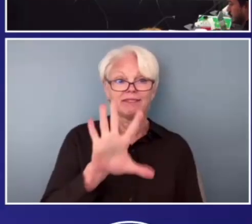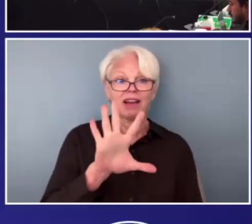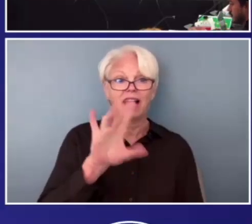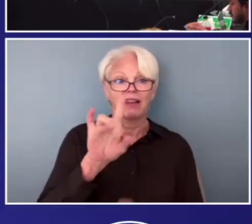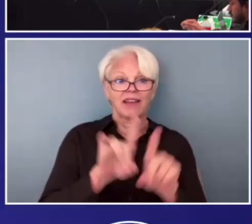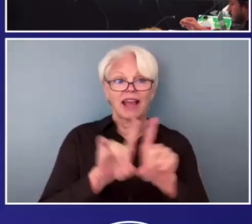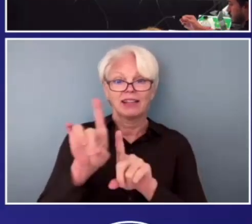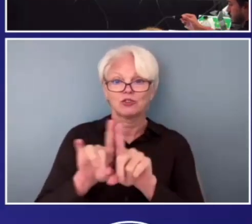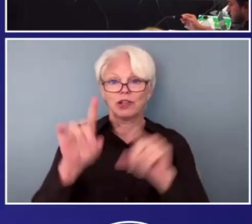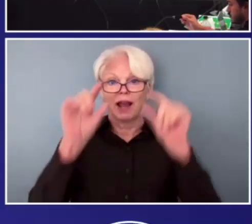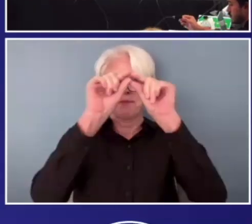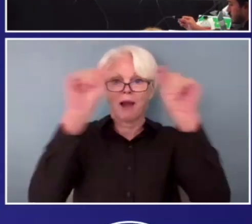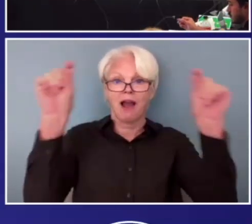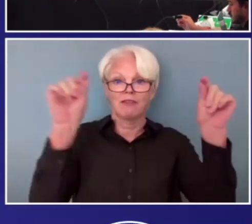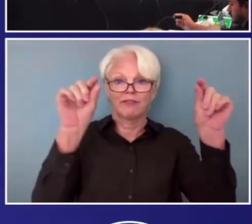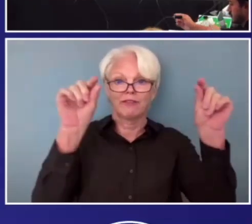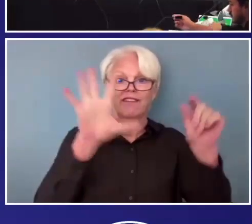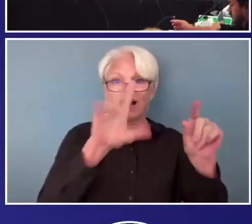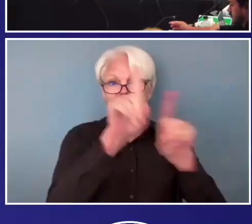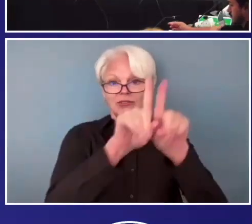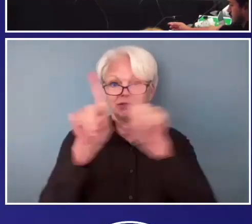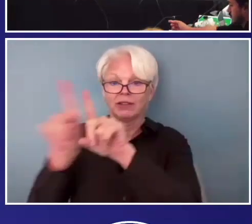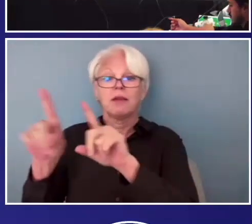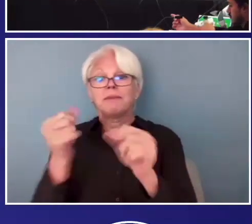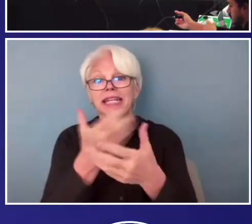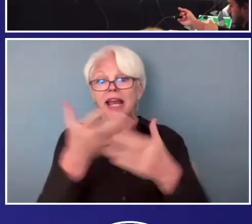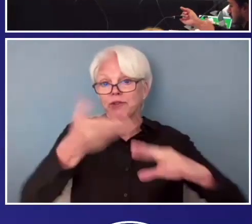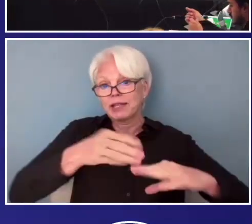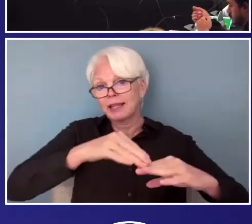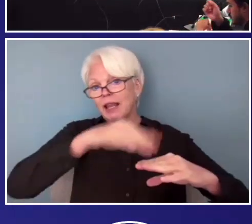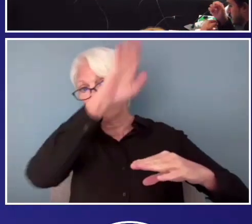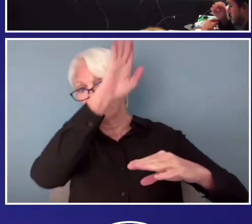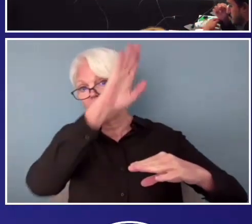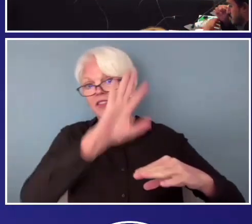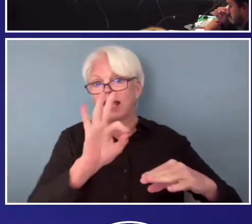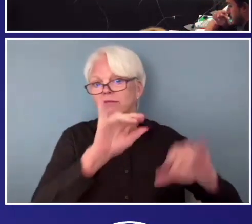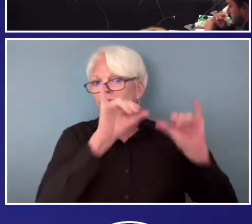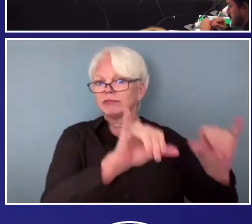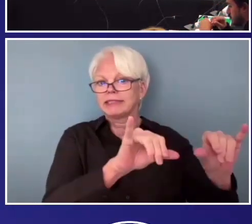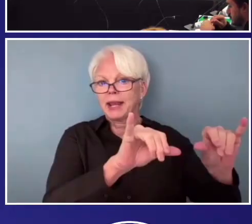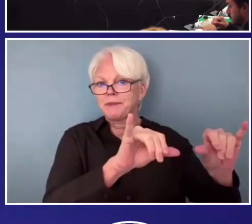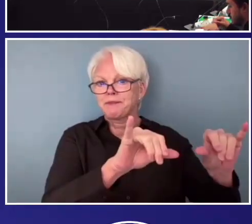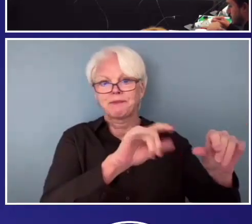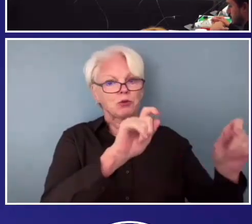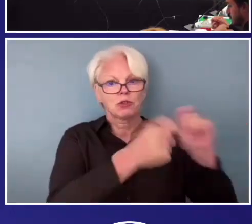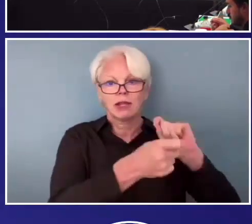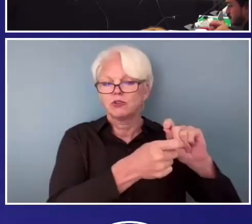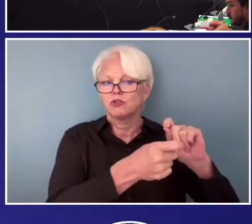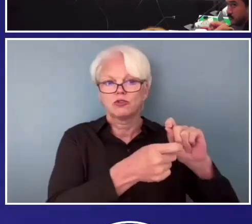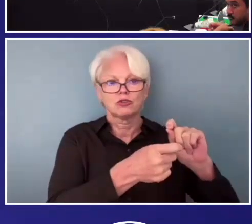above that. That means everything prior to (f) stays the same. There are no changes.